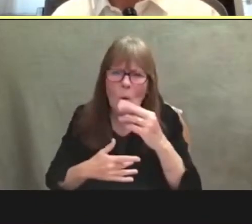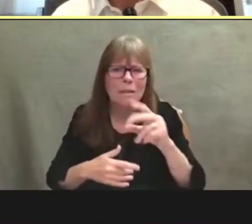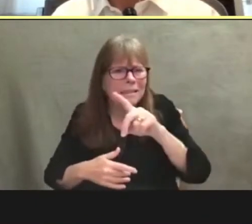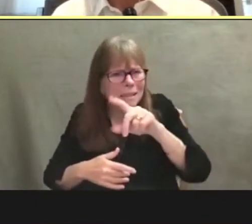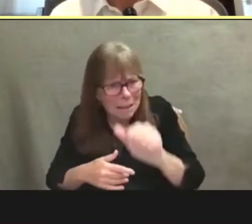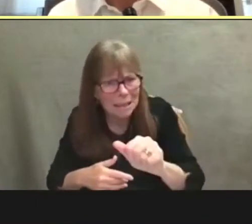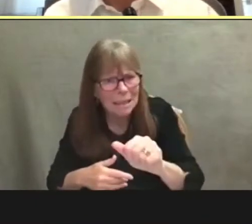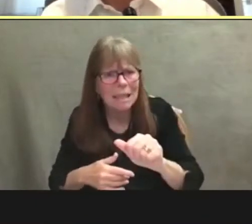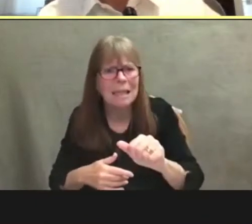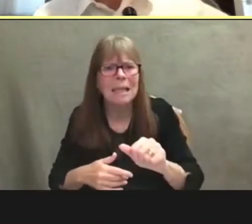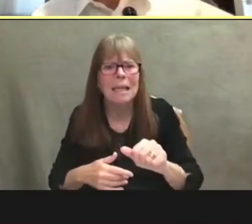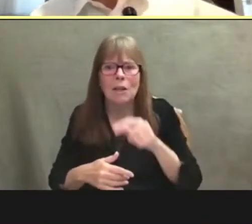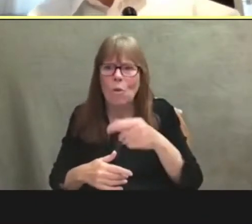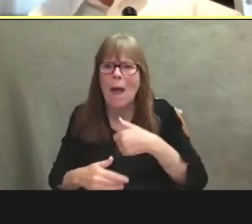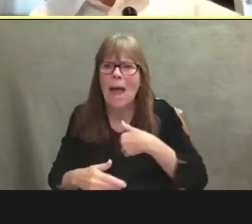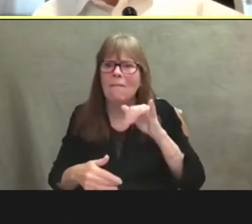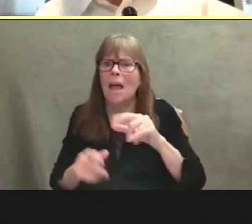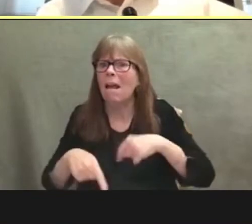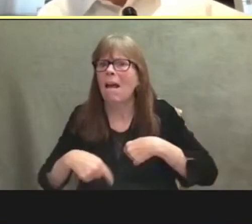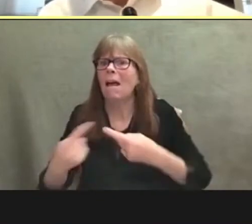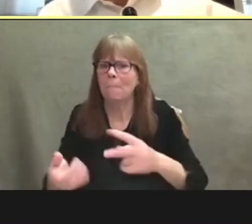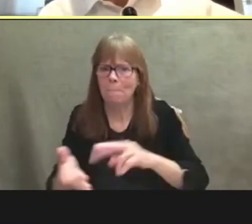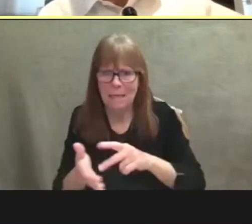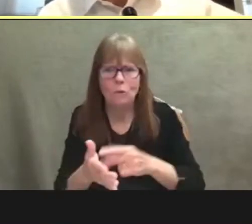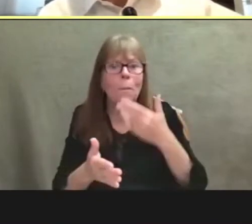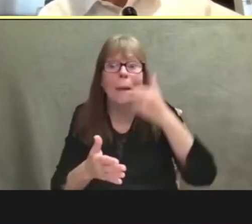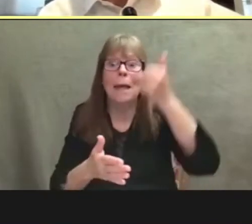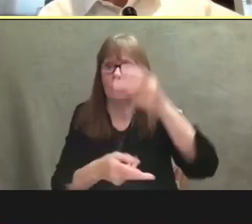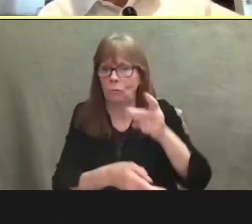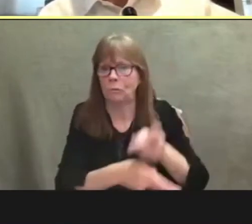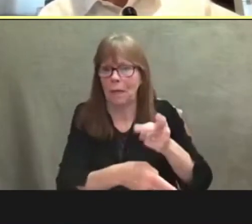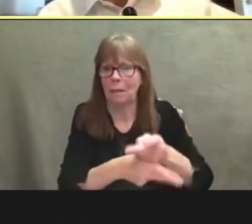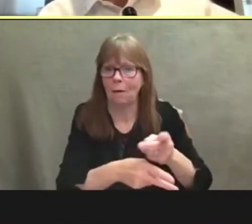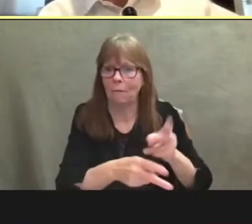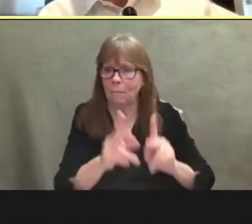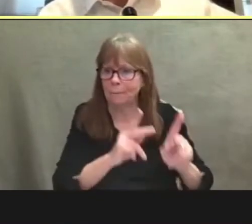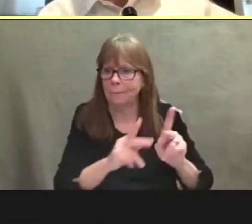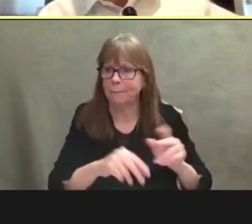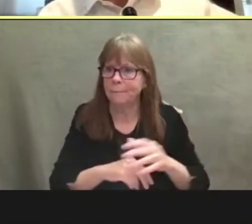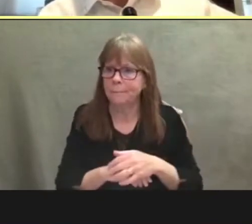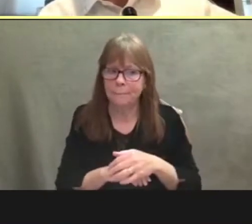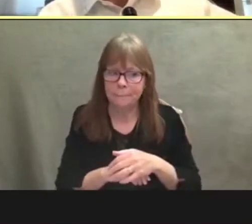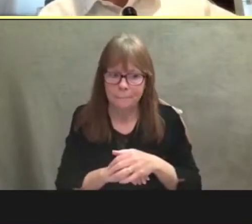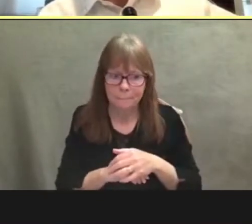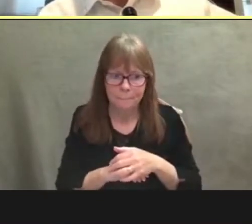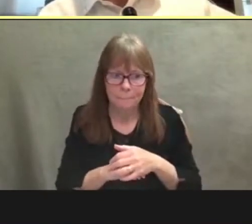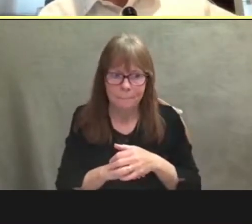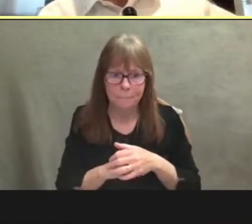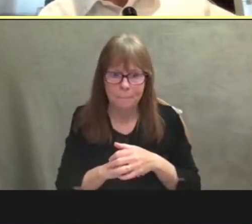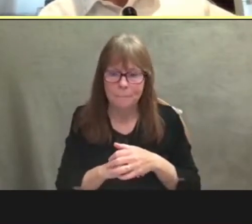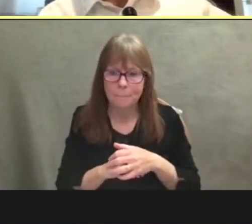take care of patients.